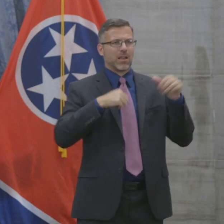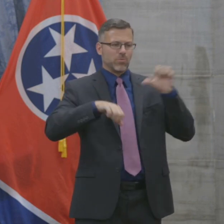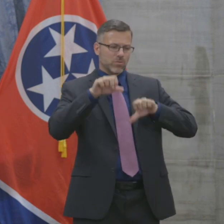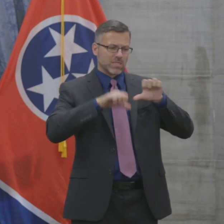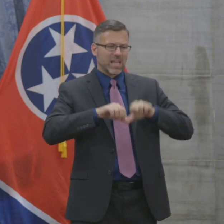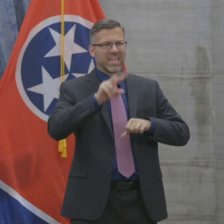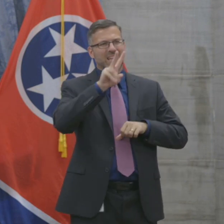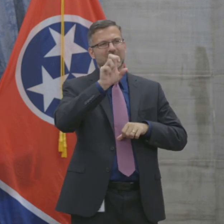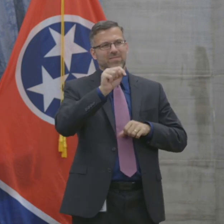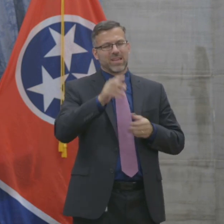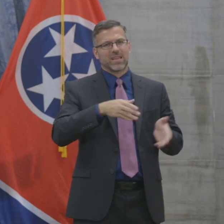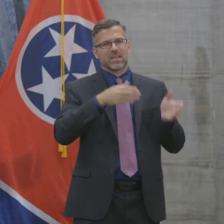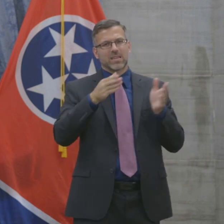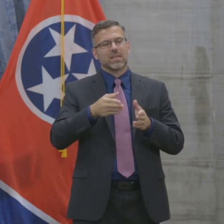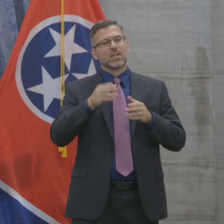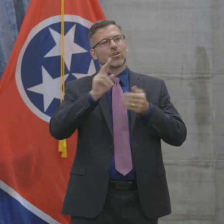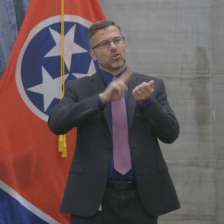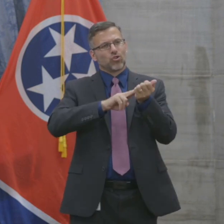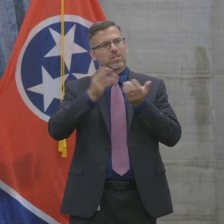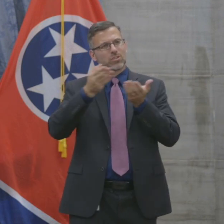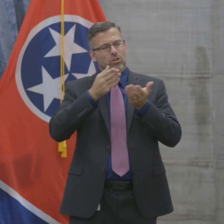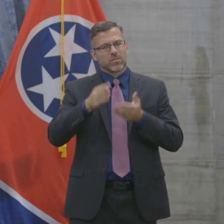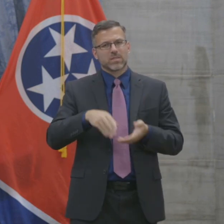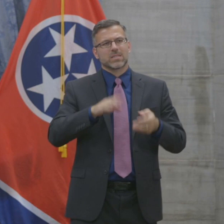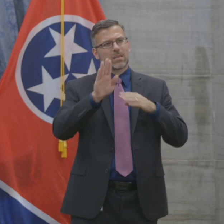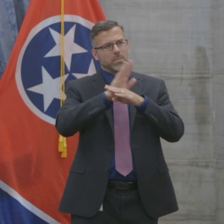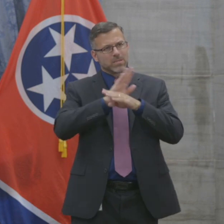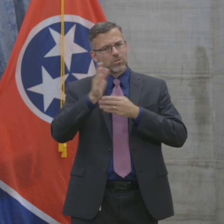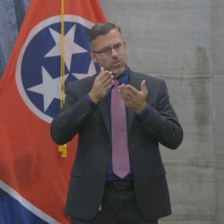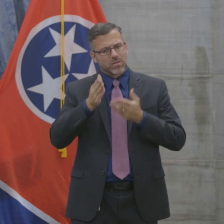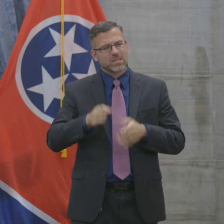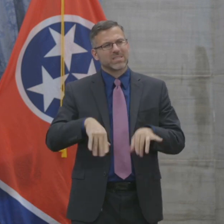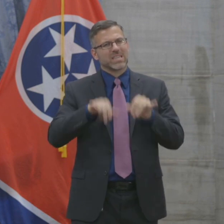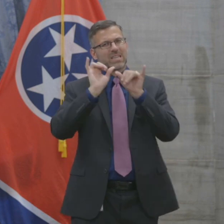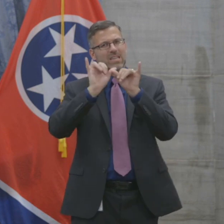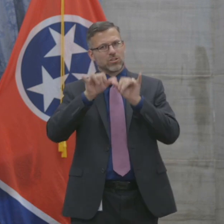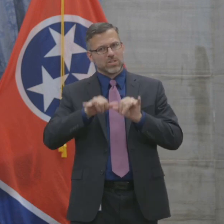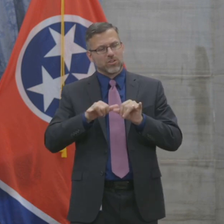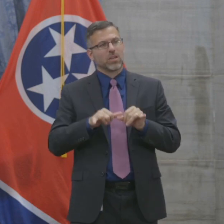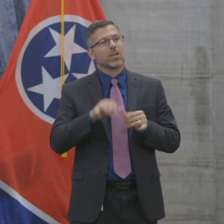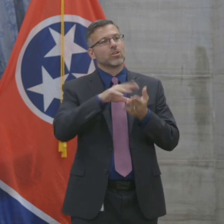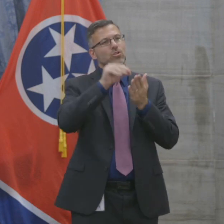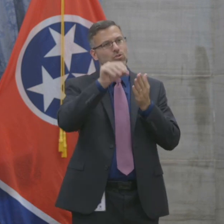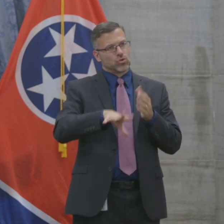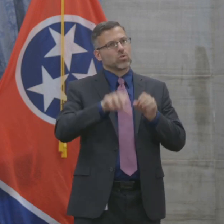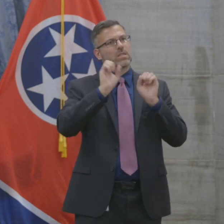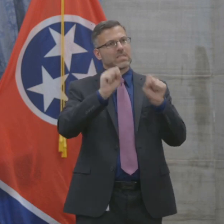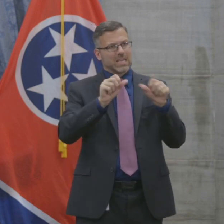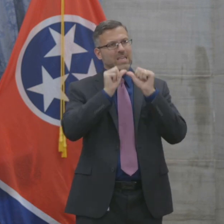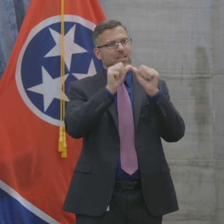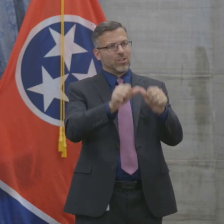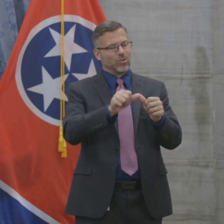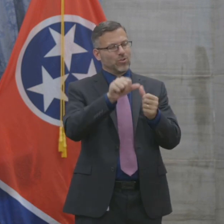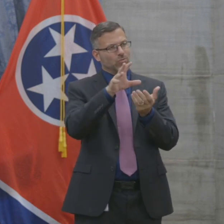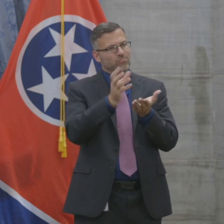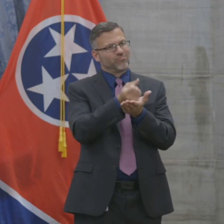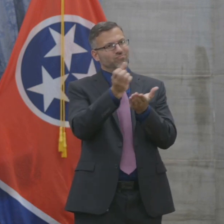were seeing in July where we had about 50% of traditional enrollment. We've now increased that to about 75%. We're making